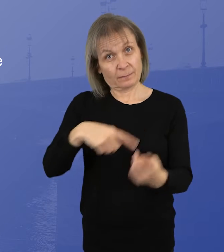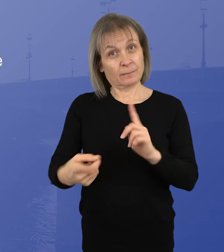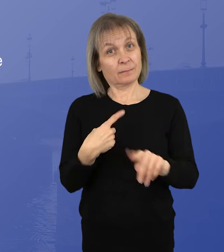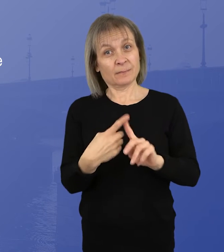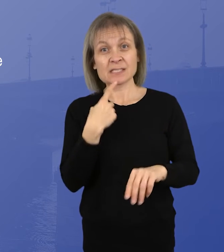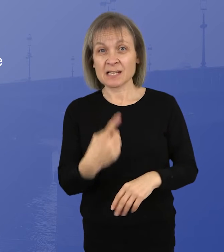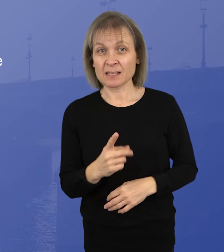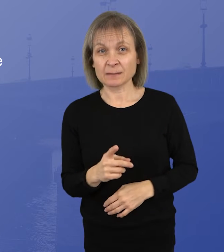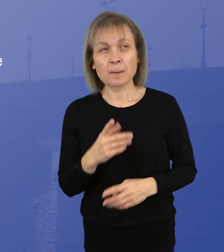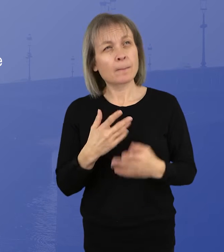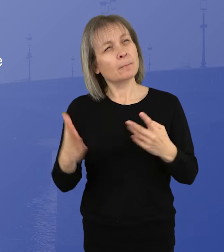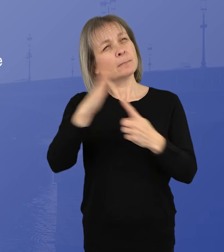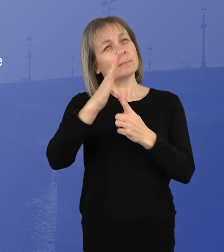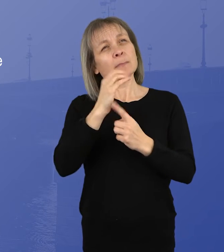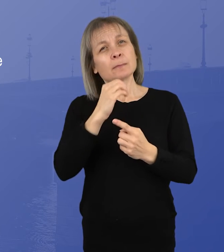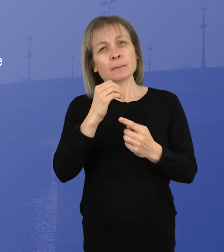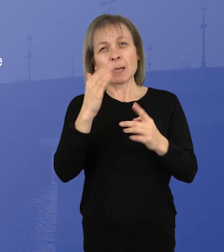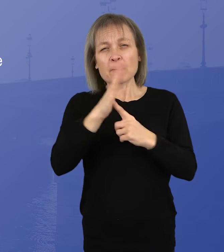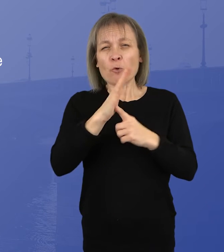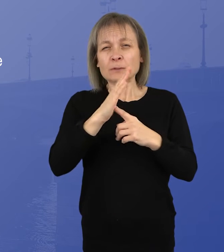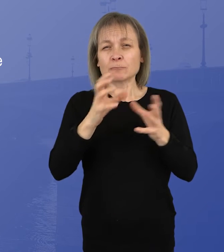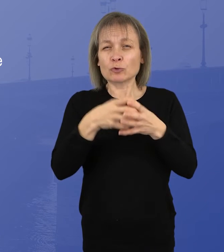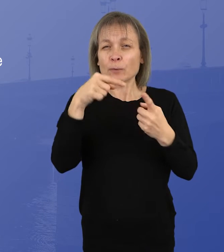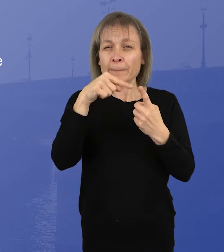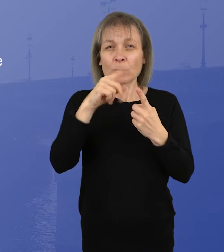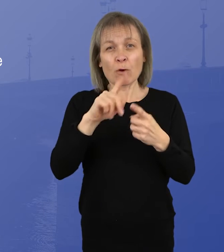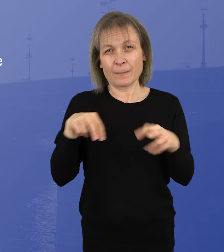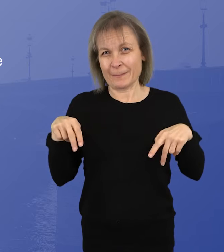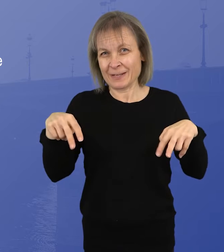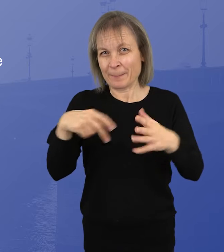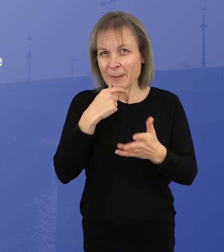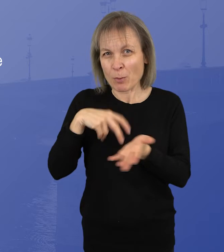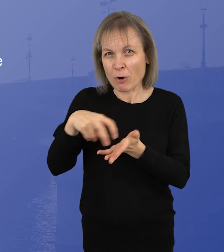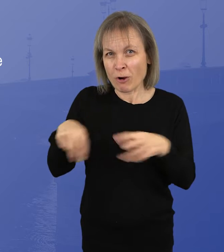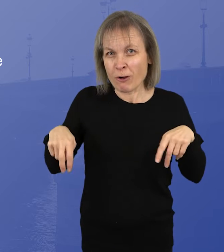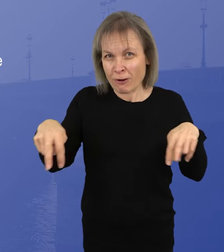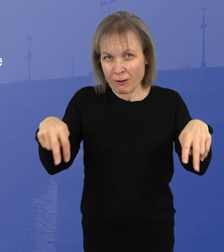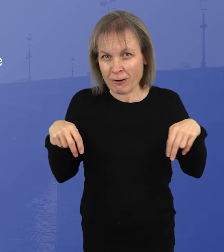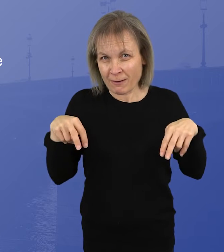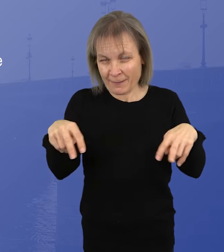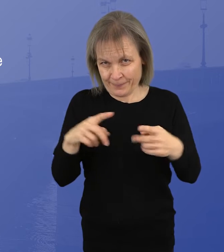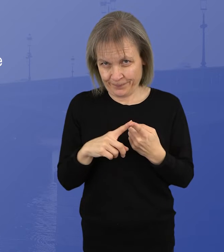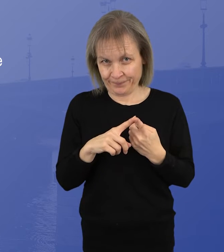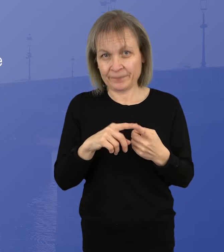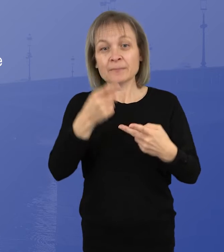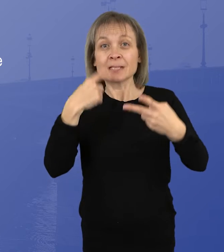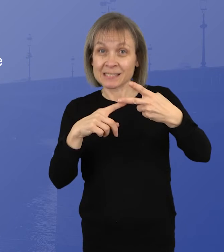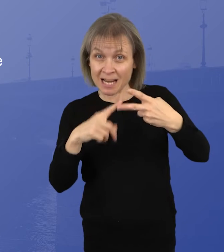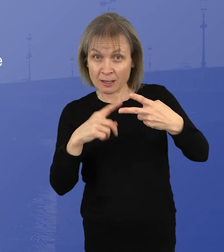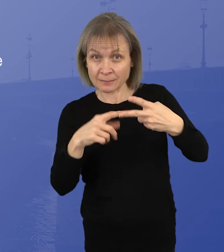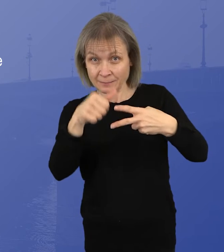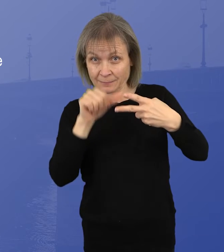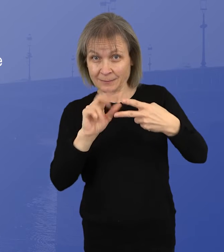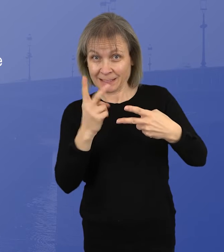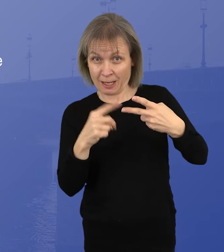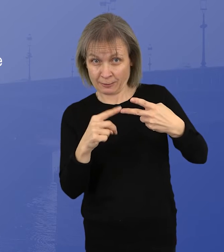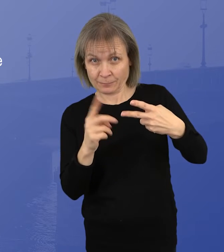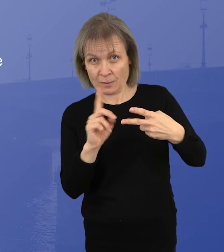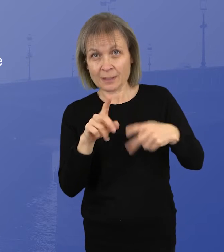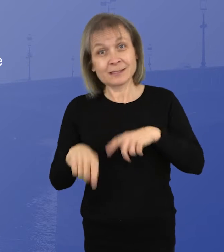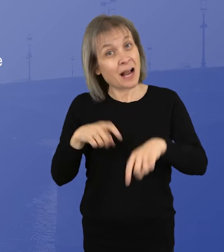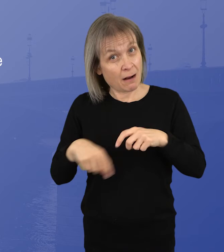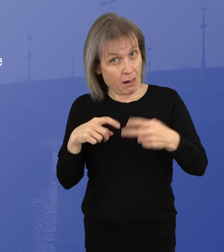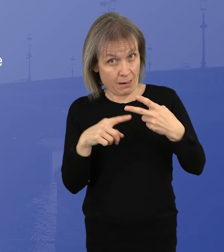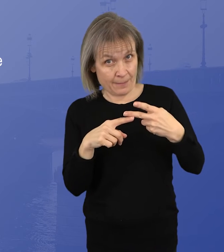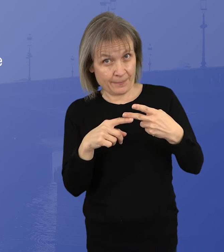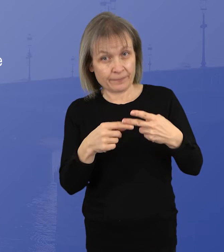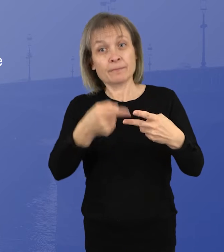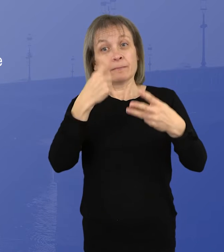They said that the most important group is pedestrians, the second most important group is cyclists,